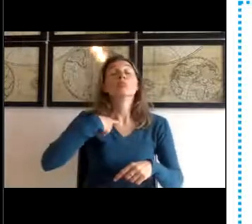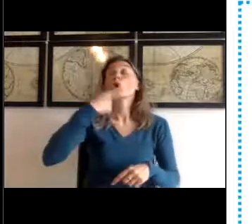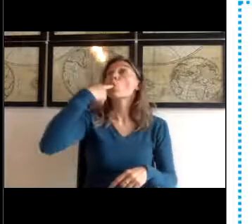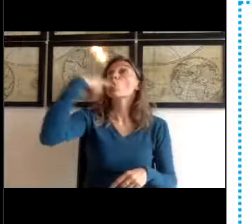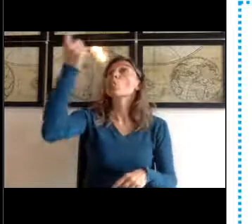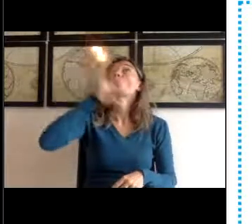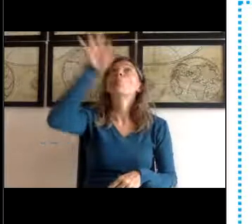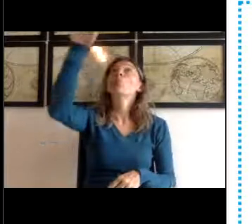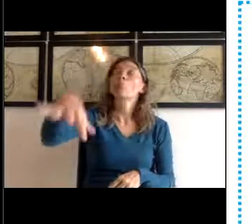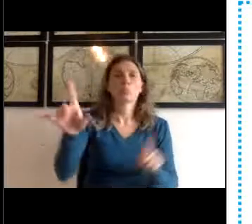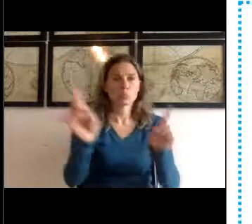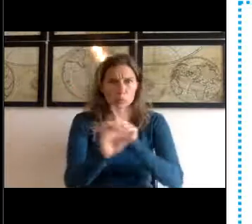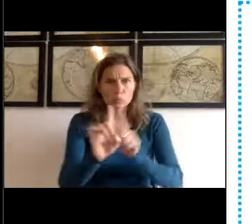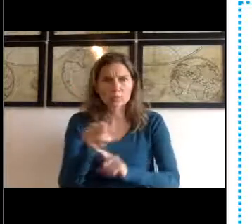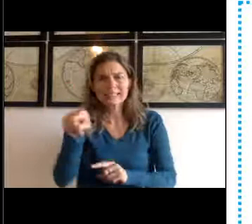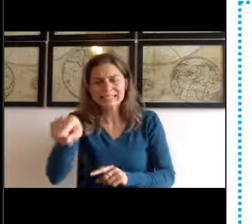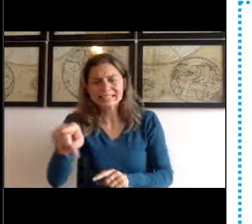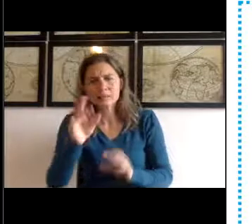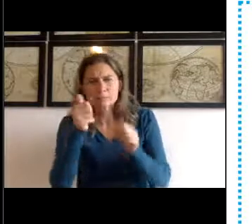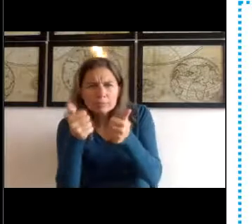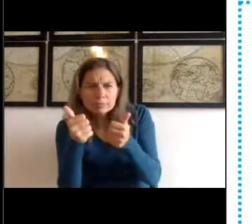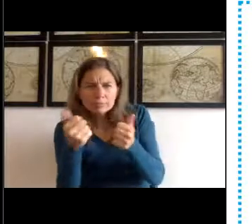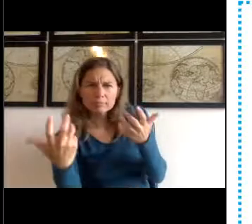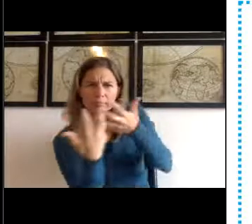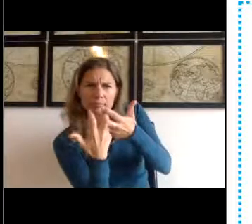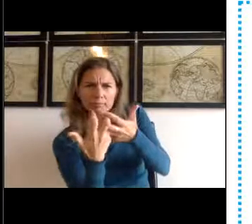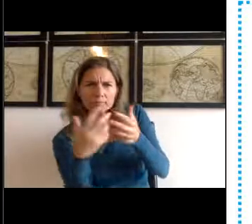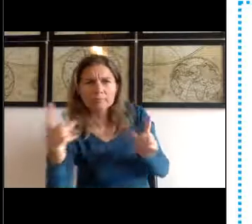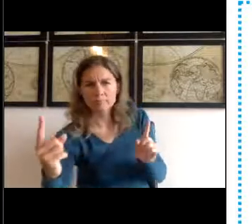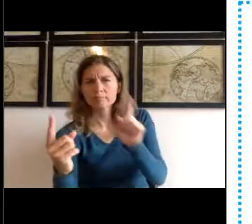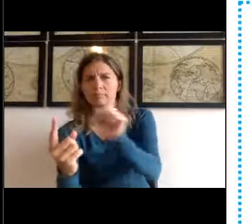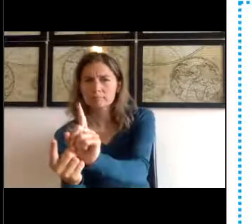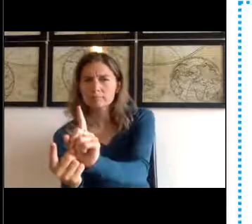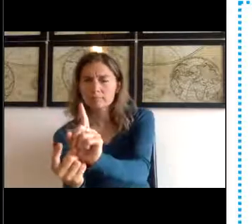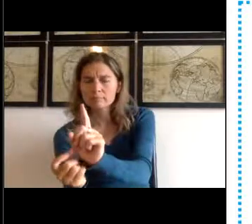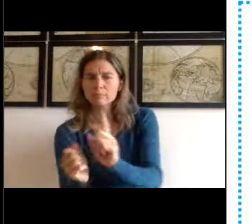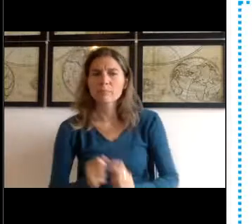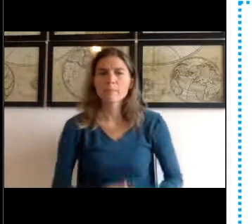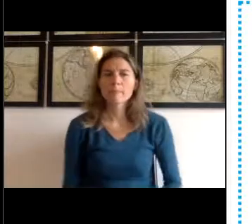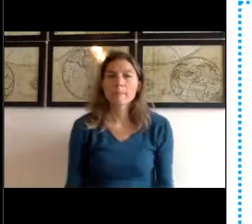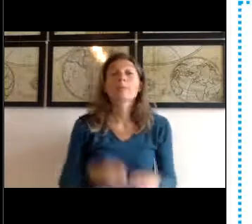The demands of today's projects and project management require